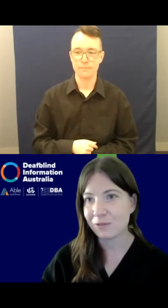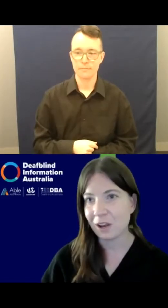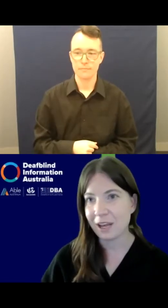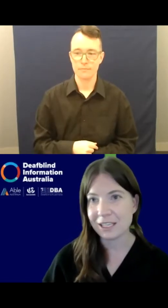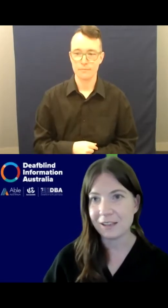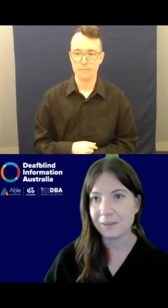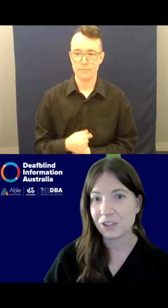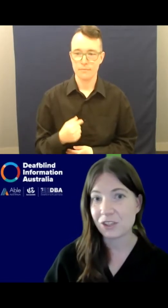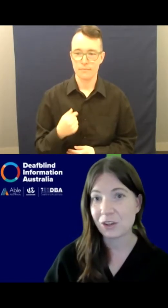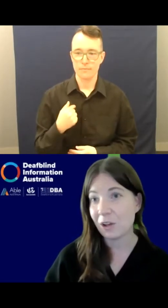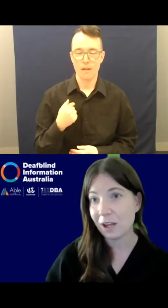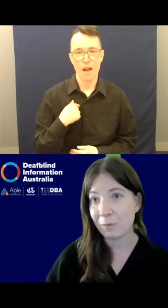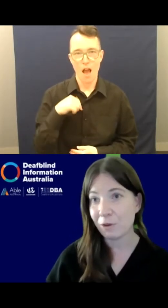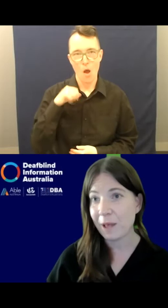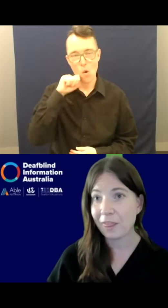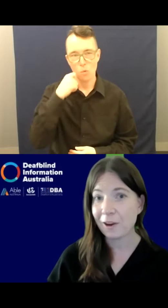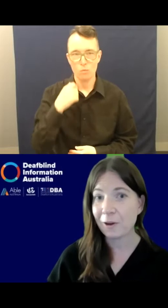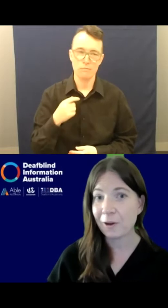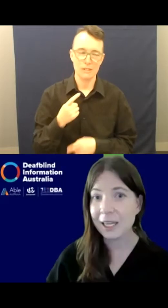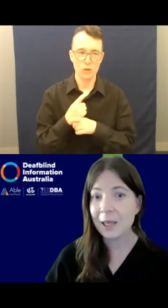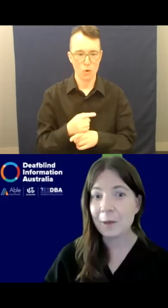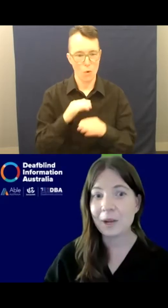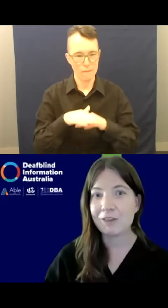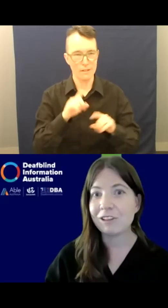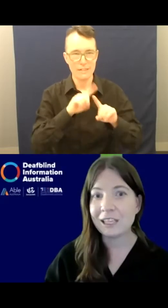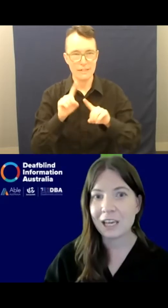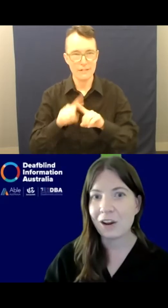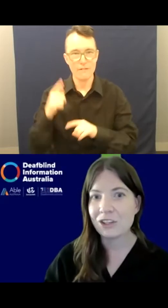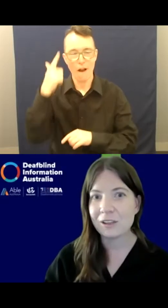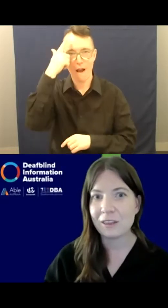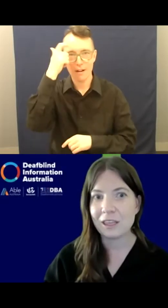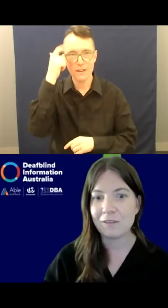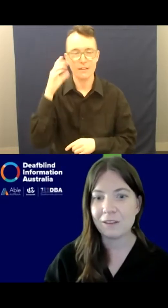ideas which a lot come from art therapy but I would really encourage you to think of this as